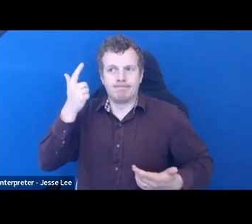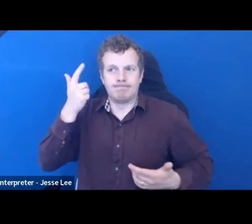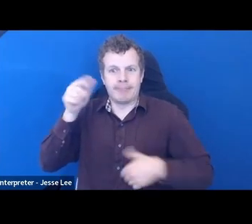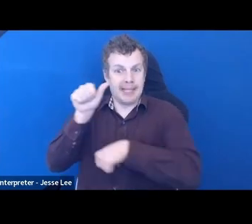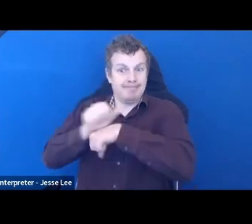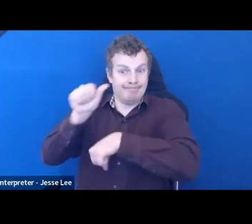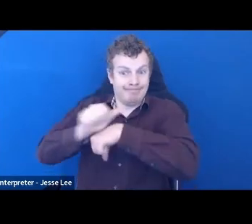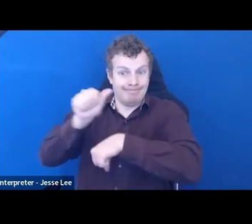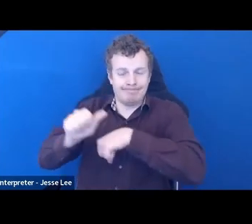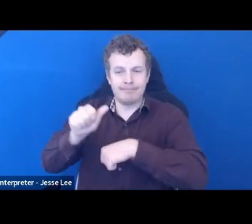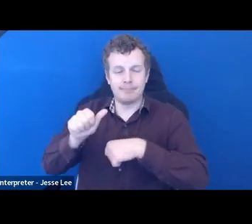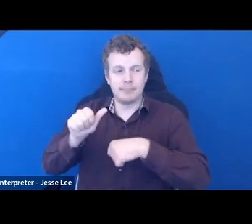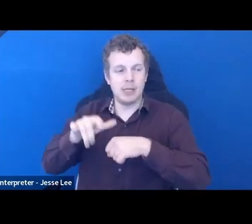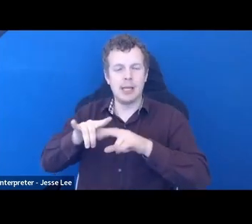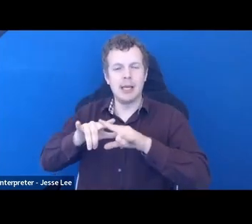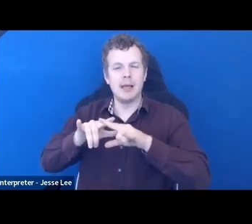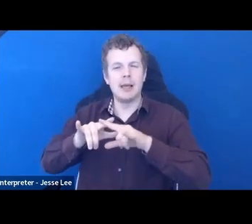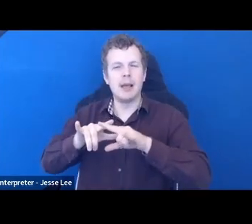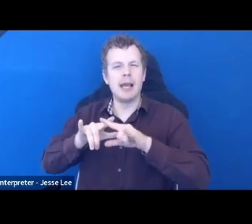of these other difficulties that I mentioned previously.